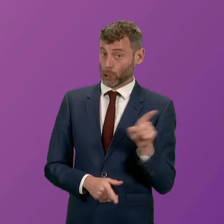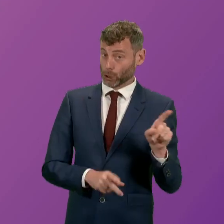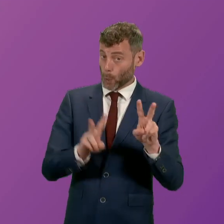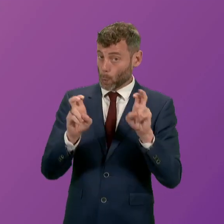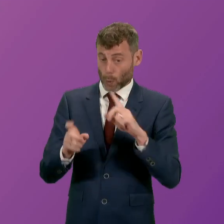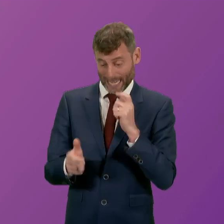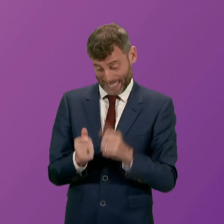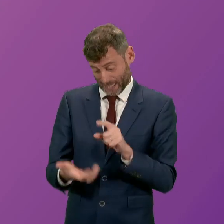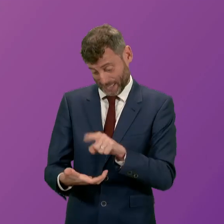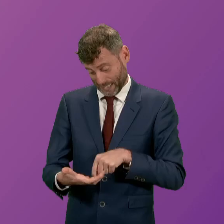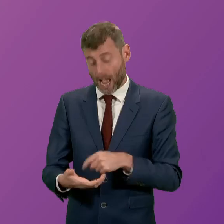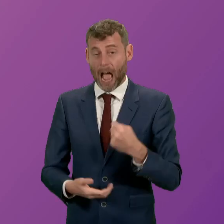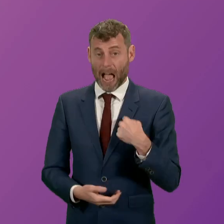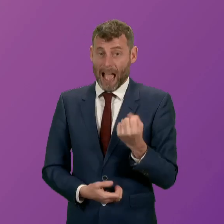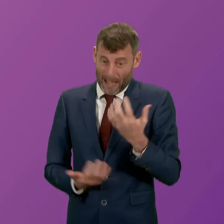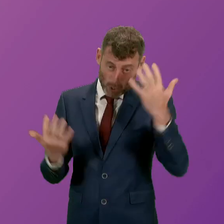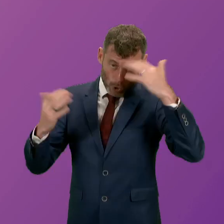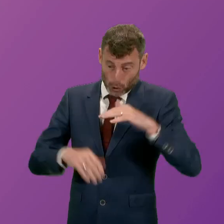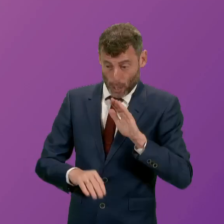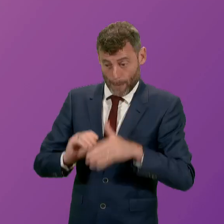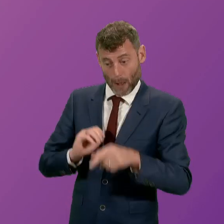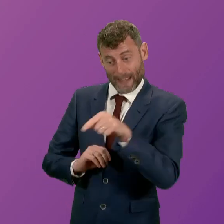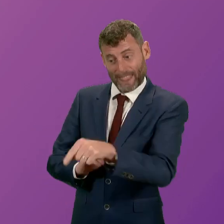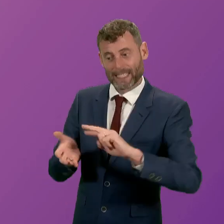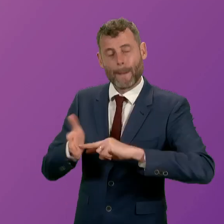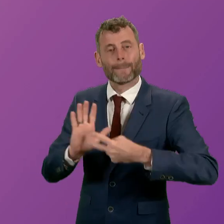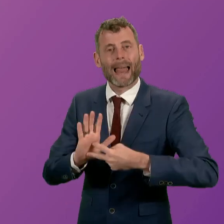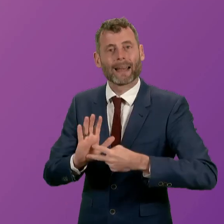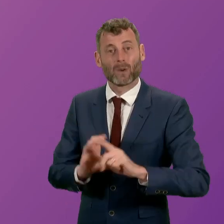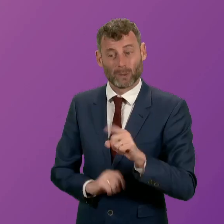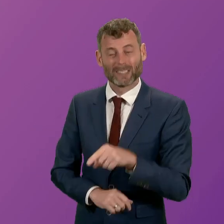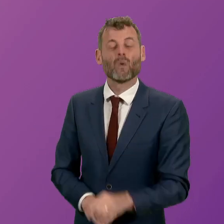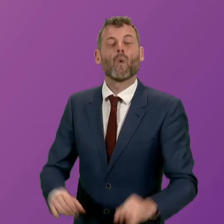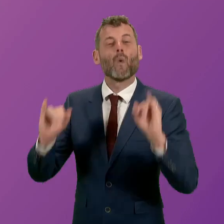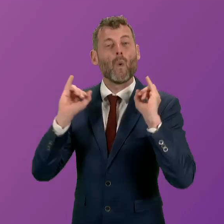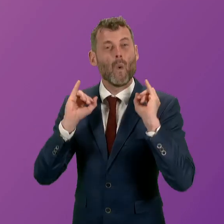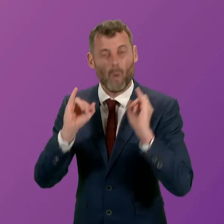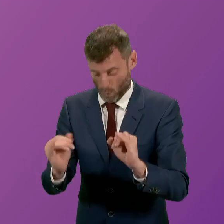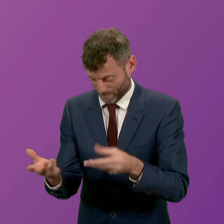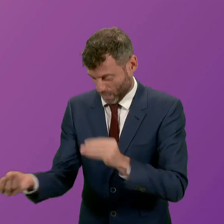“My specific concern is that it’s awful.”